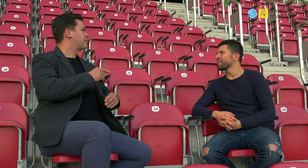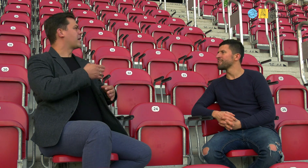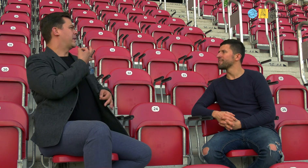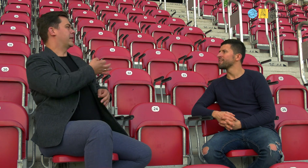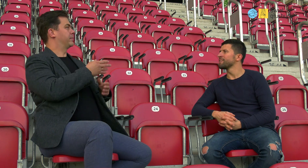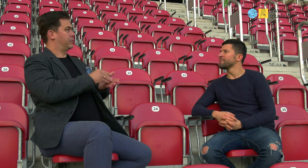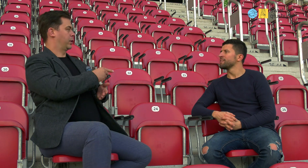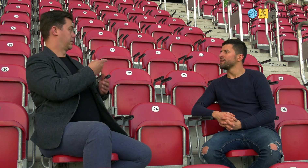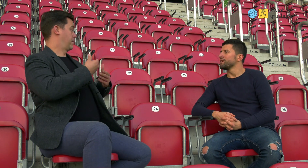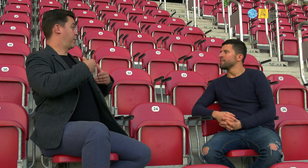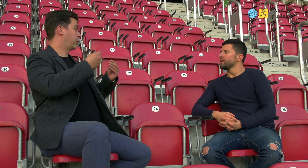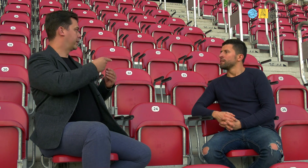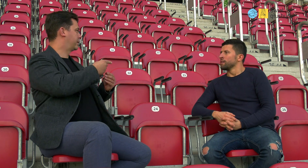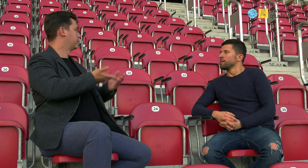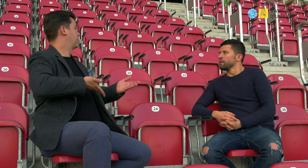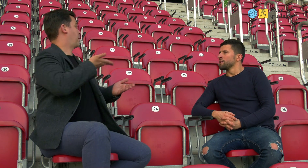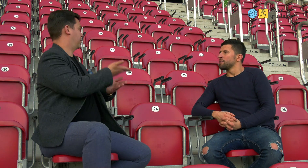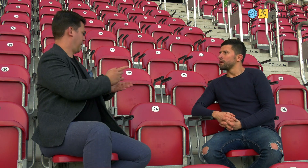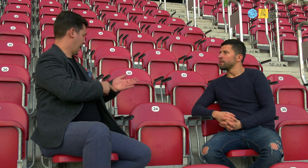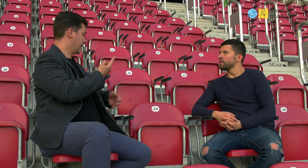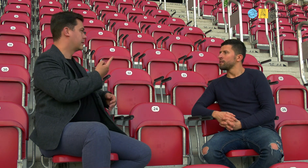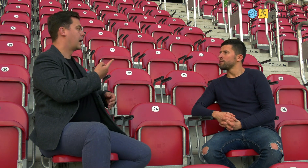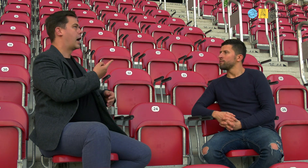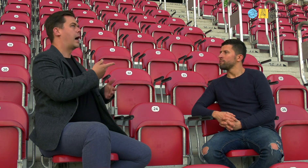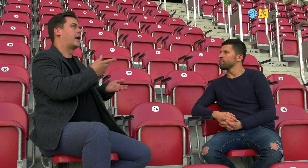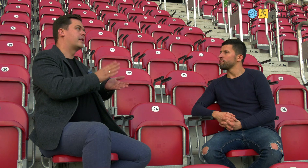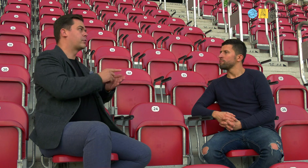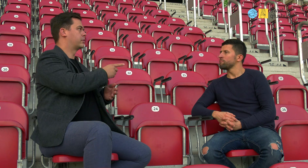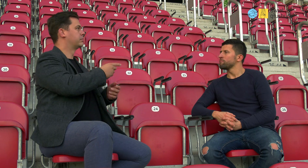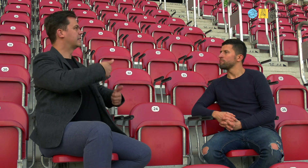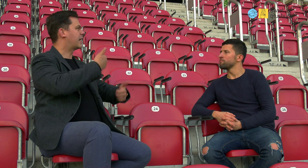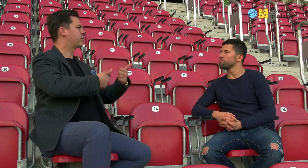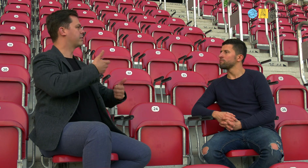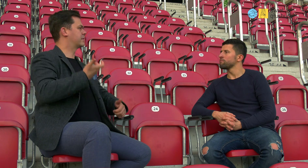In the beginning, you once got an offer to take part in a match.